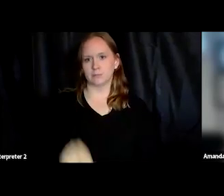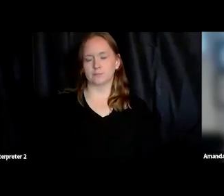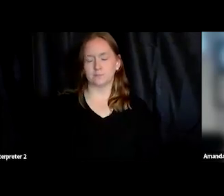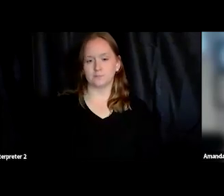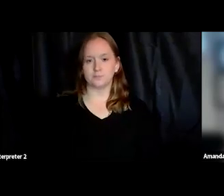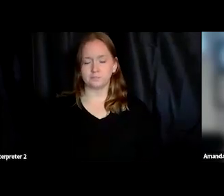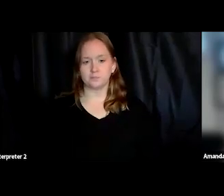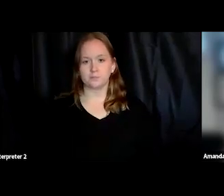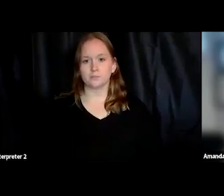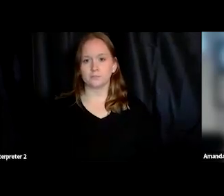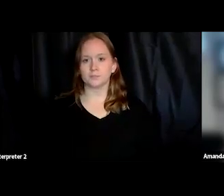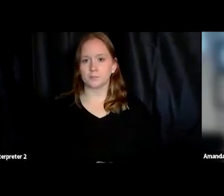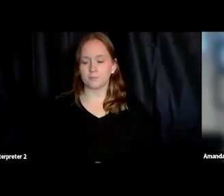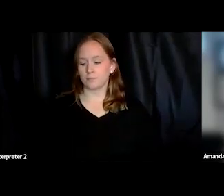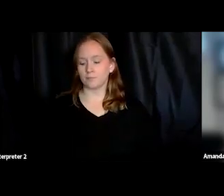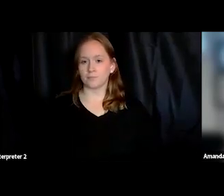by documenting the severity of symptoms.